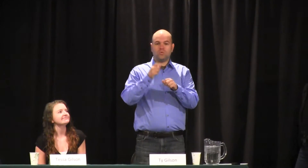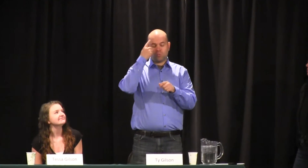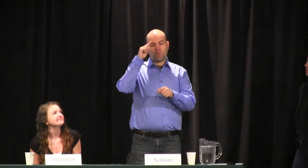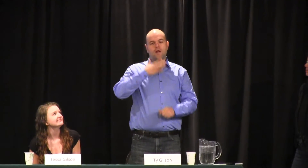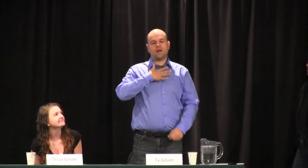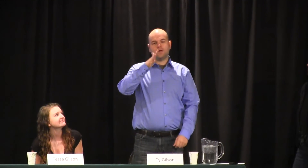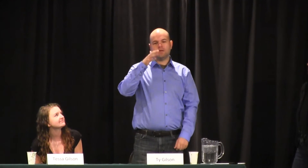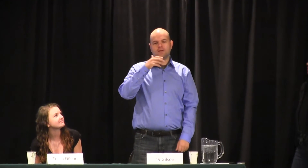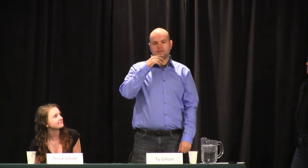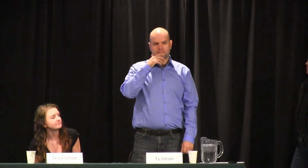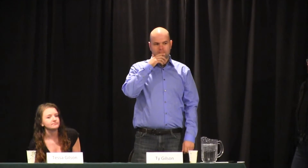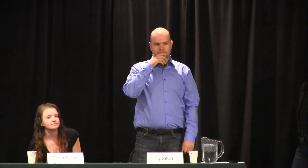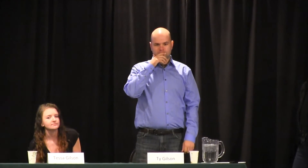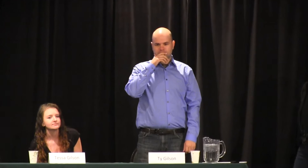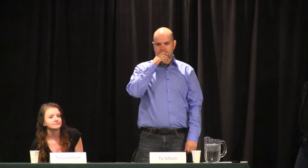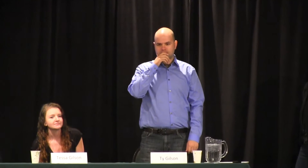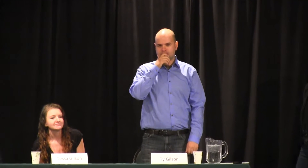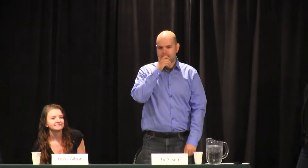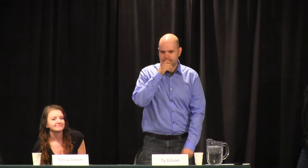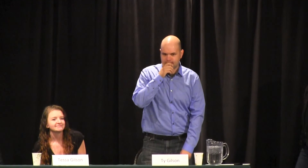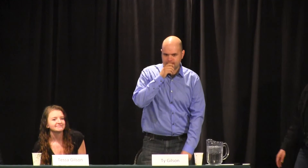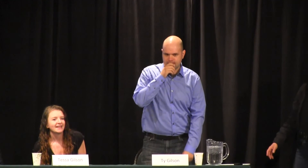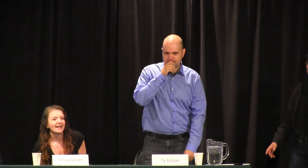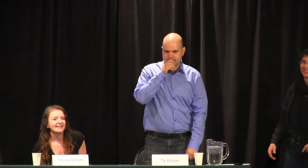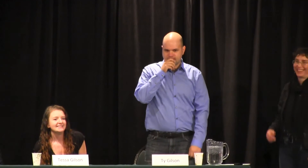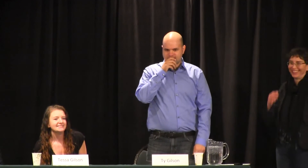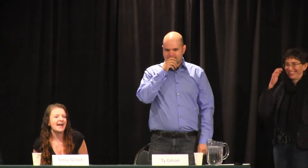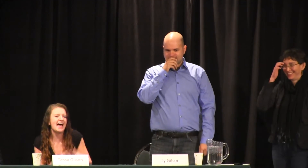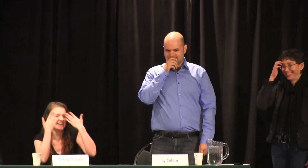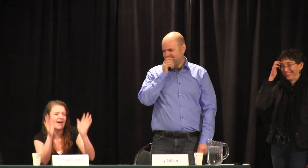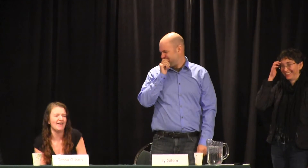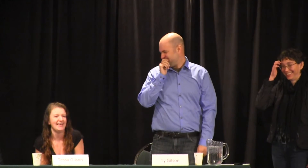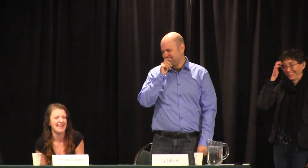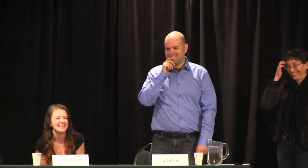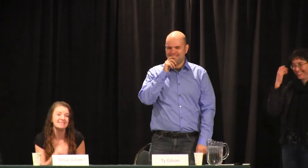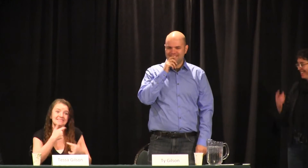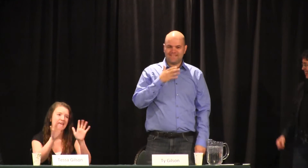Well, I'm just still a student.